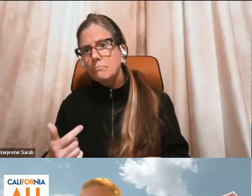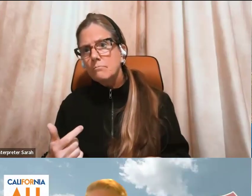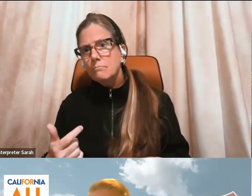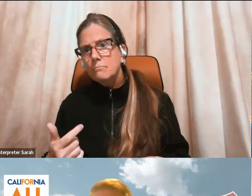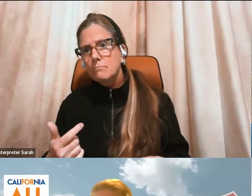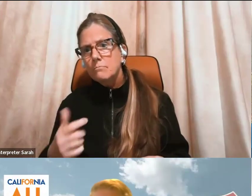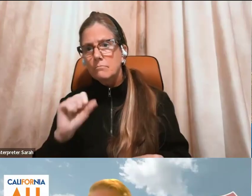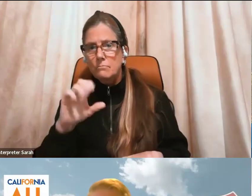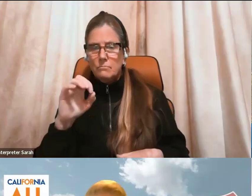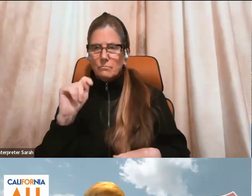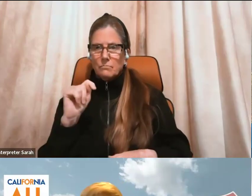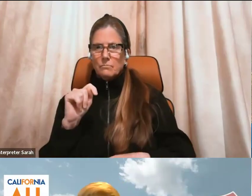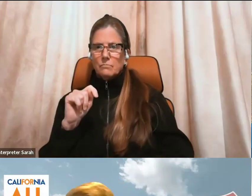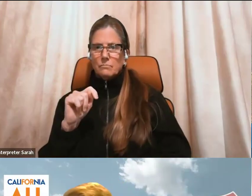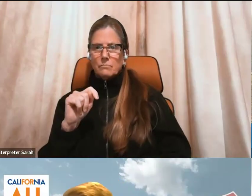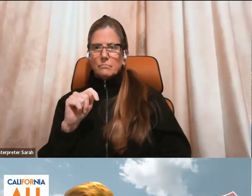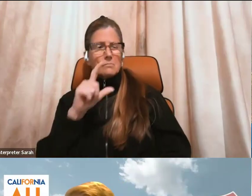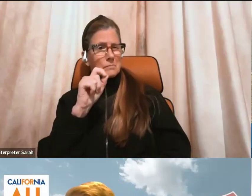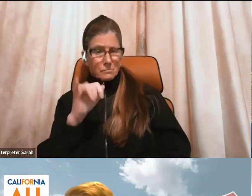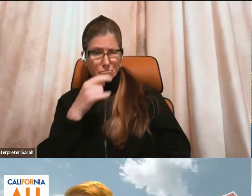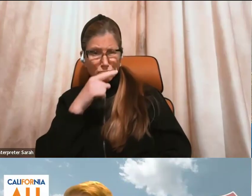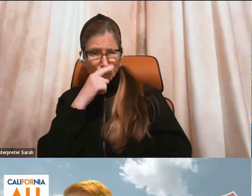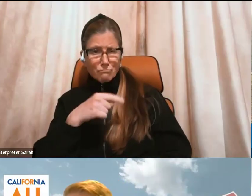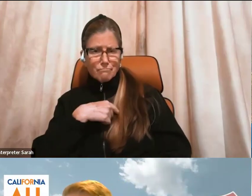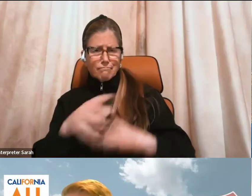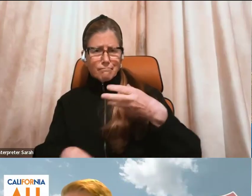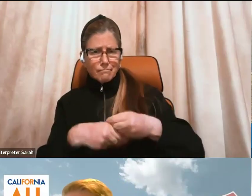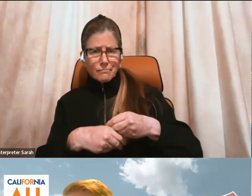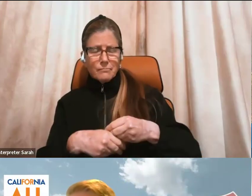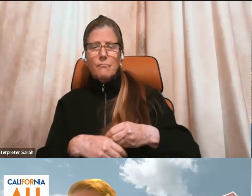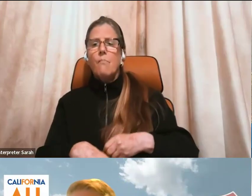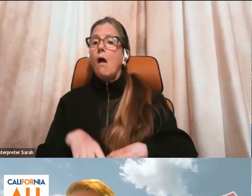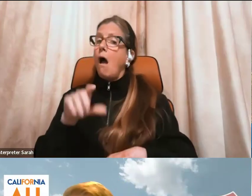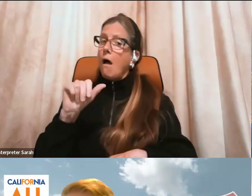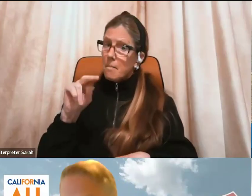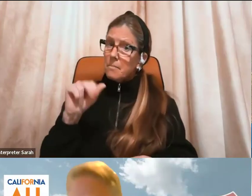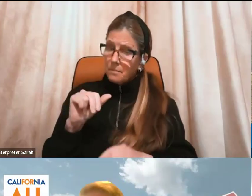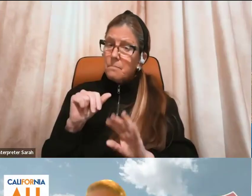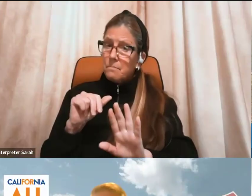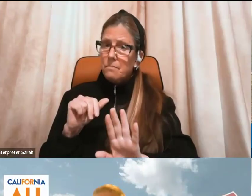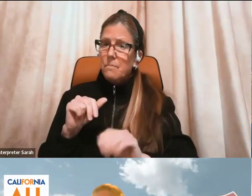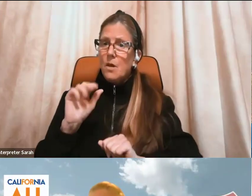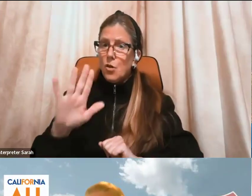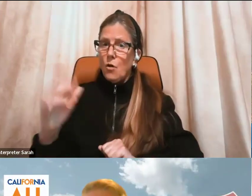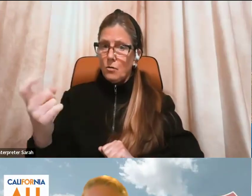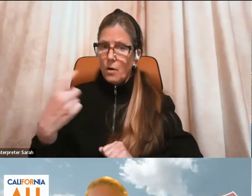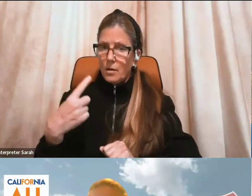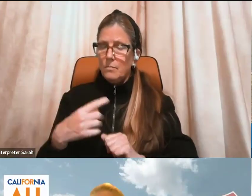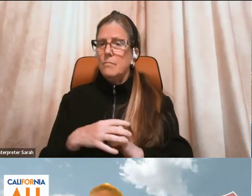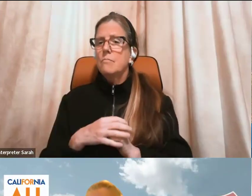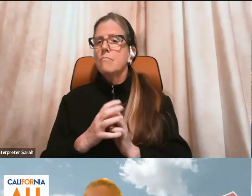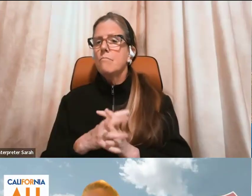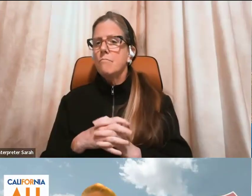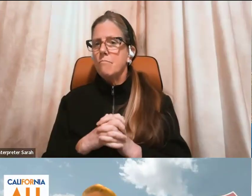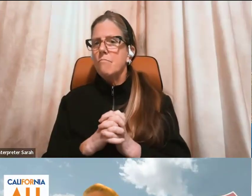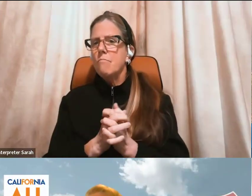And Loi, if I could just jump in, too. Ana, in regards to your question, there's, you know,